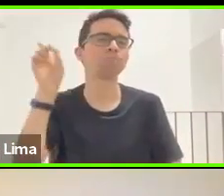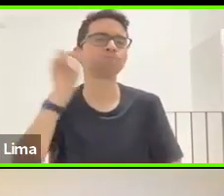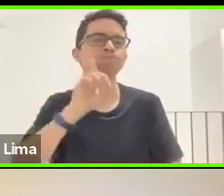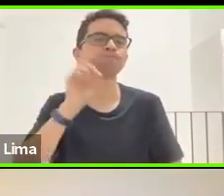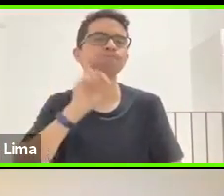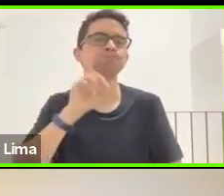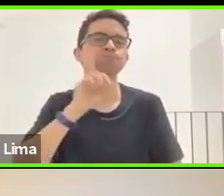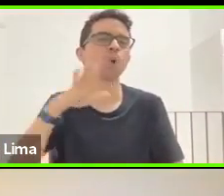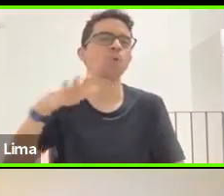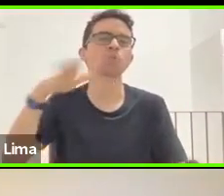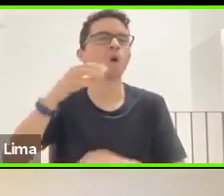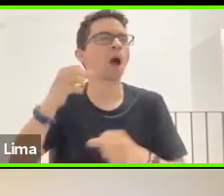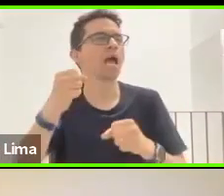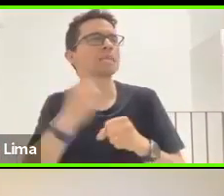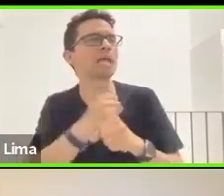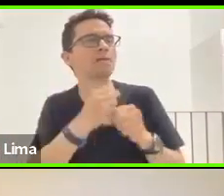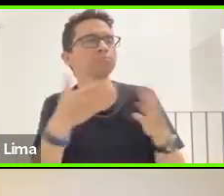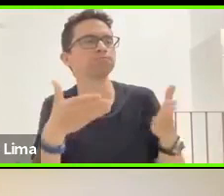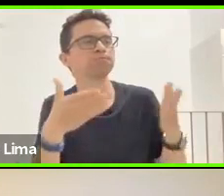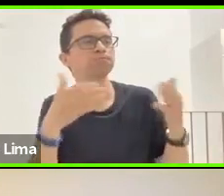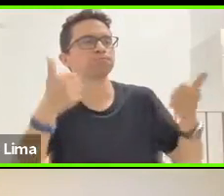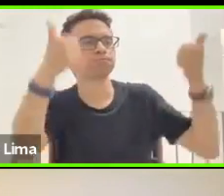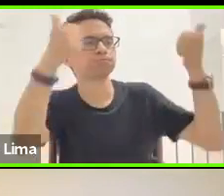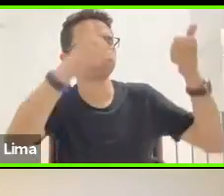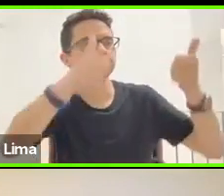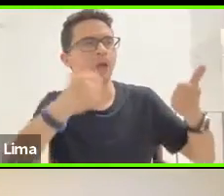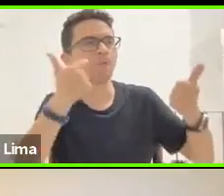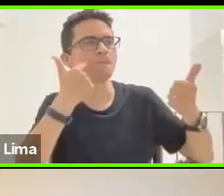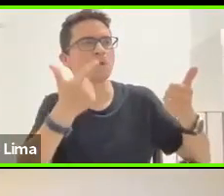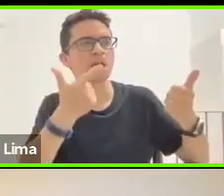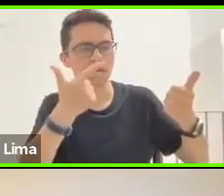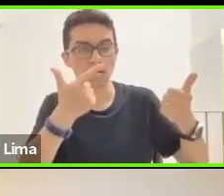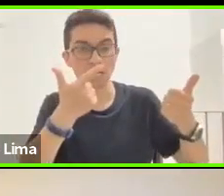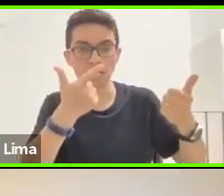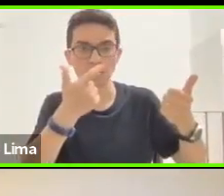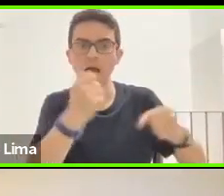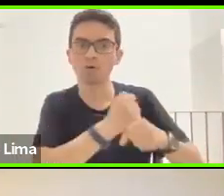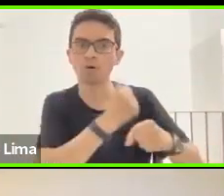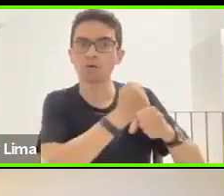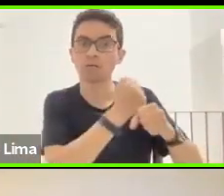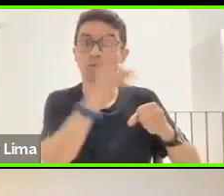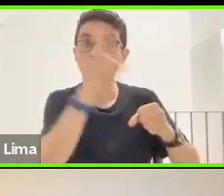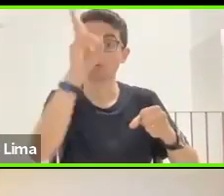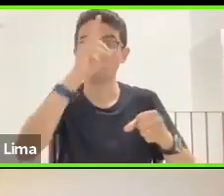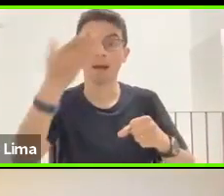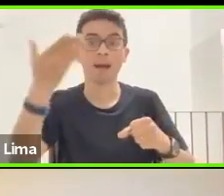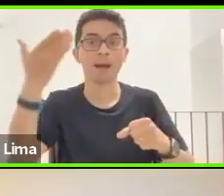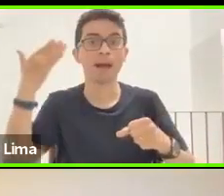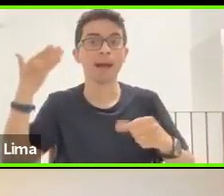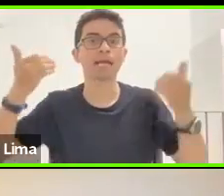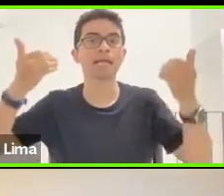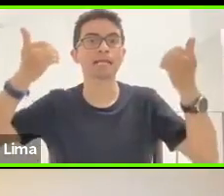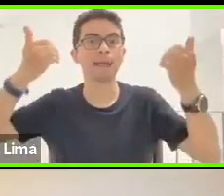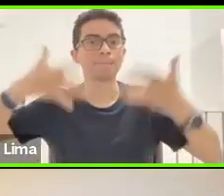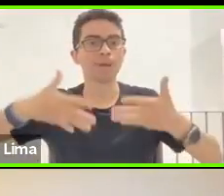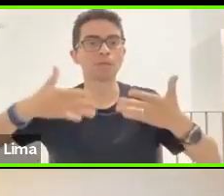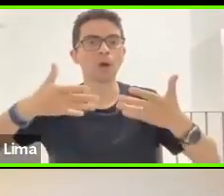And we're in the stories began to be told about their glory, how. wonderful wonderful they were and how the how the lot of what they called